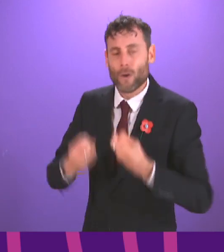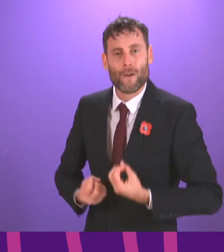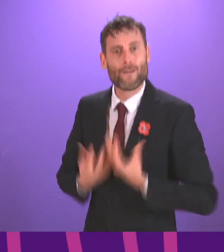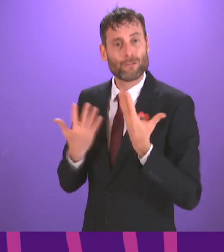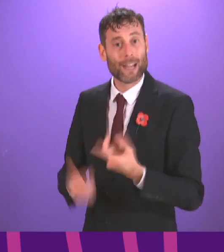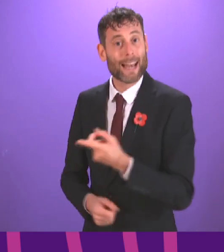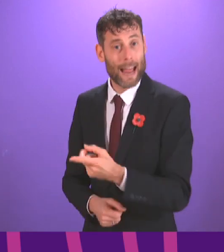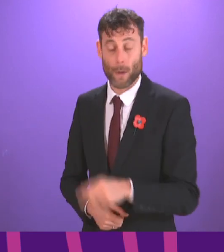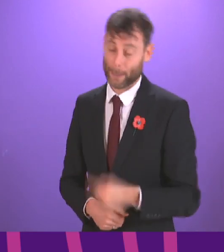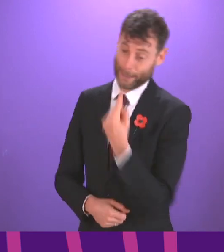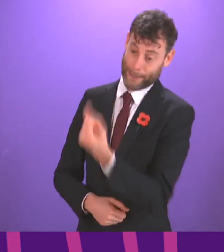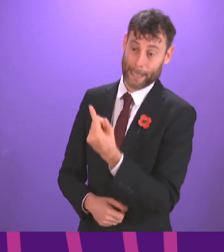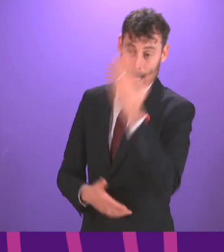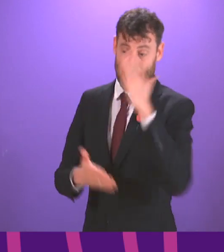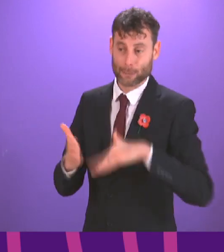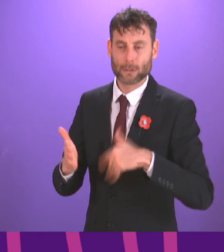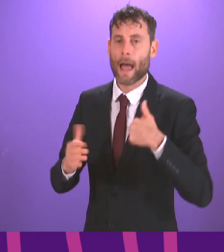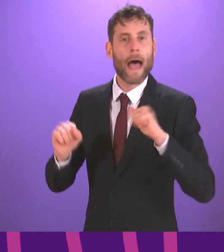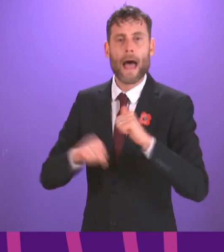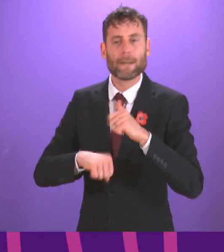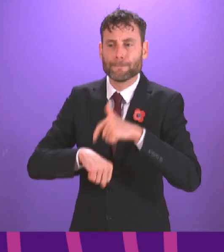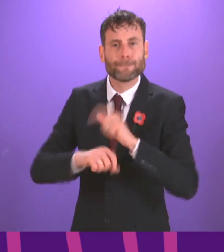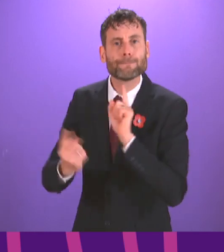I have not had the chance to speak to him this week. However, I have read the reports